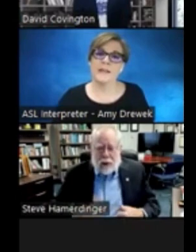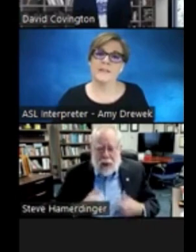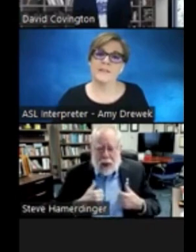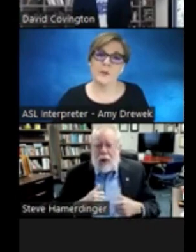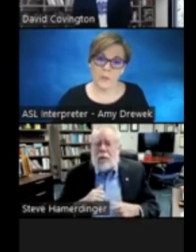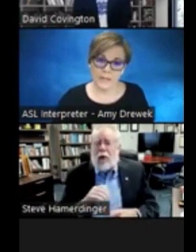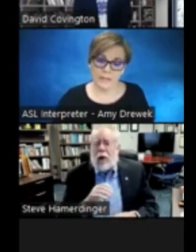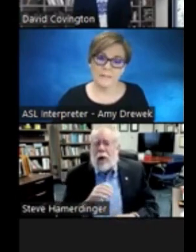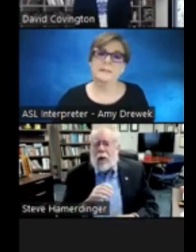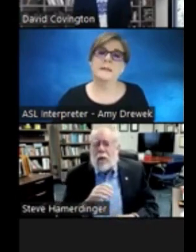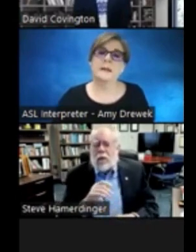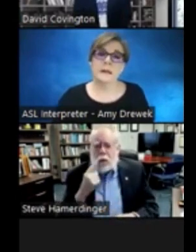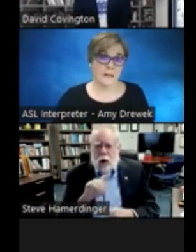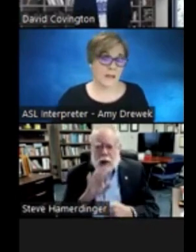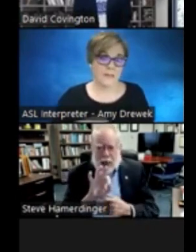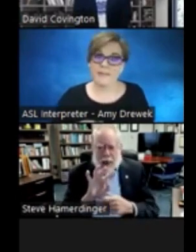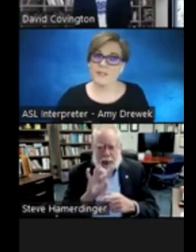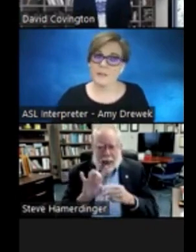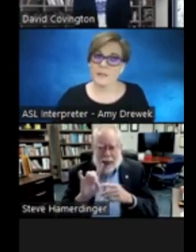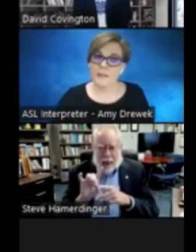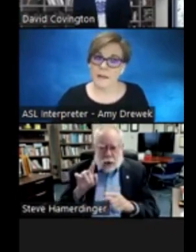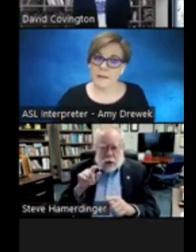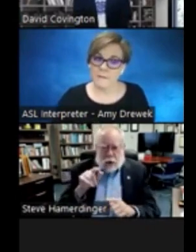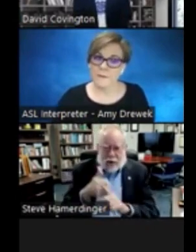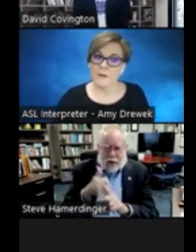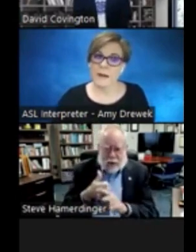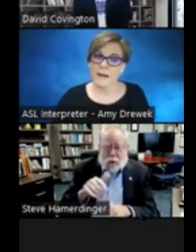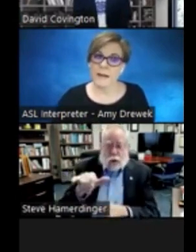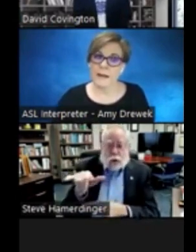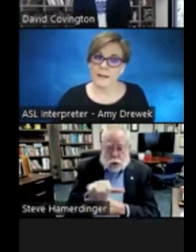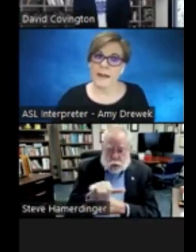IN A FEW WEEKS EVERYTHING SHOULD BE LIVE FOR 988.